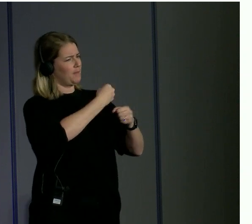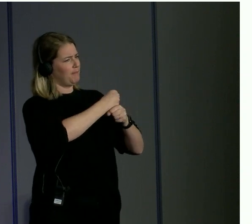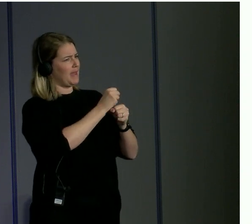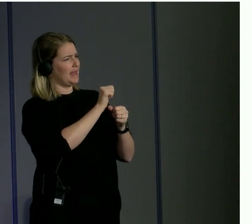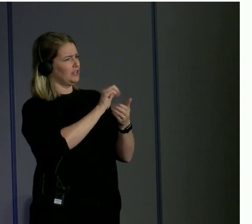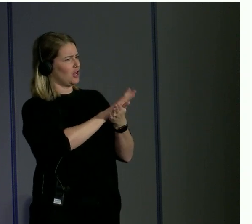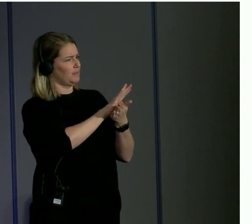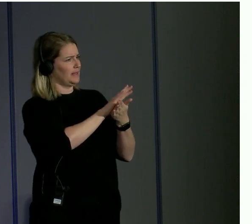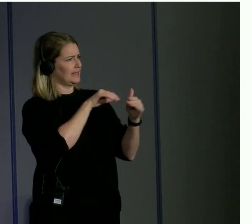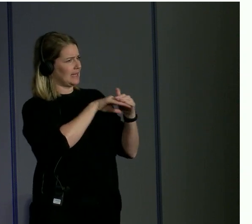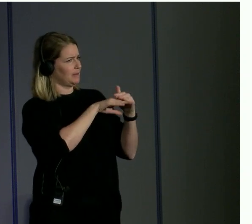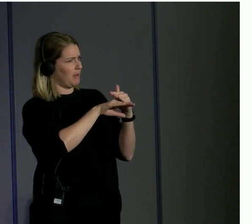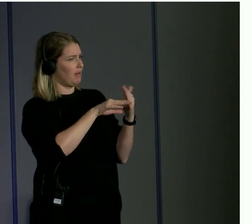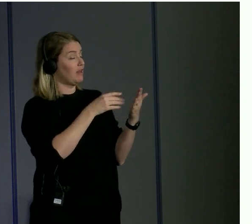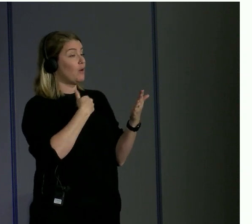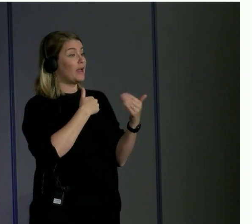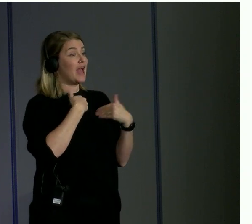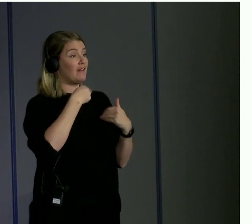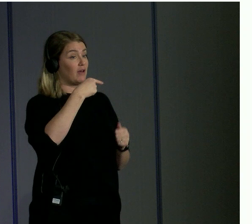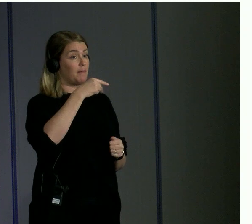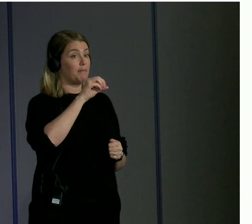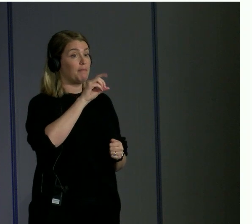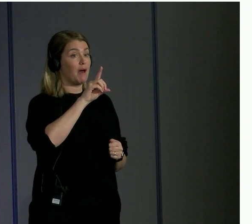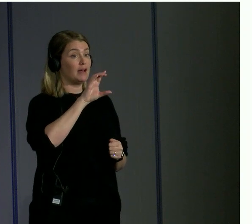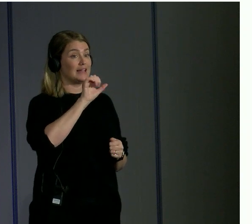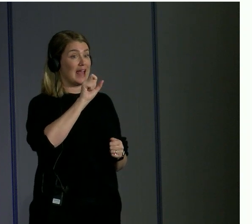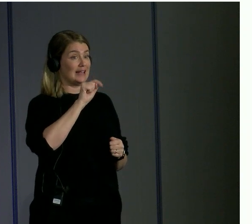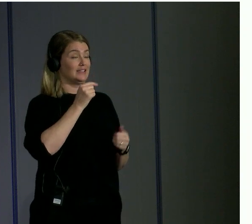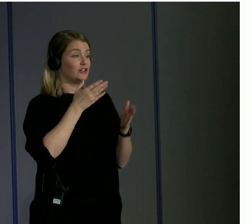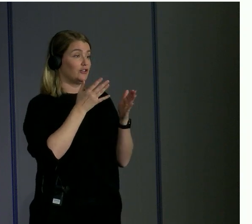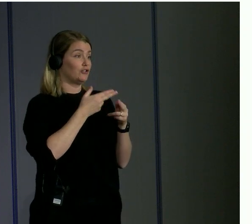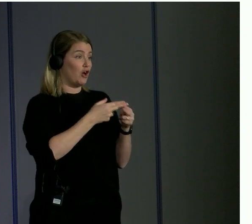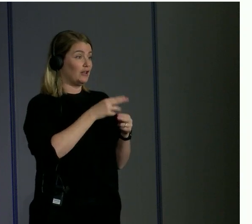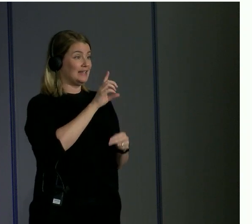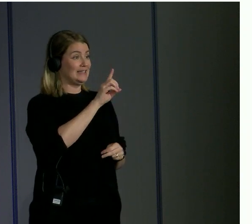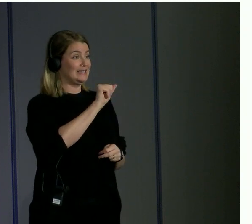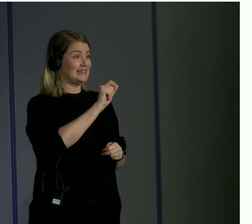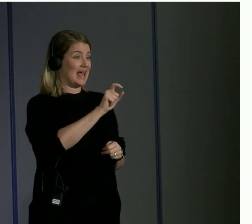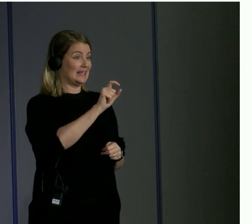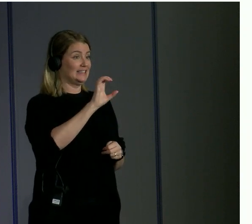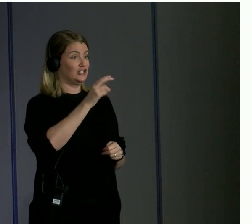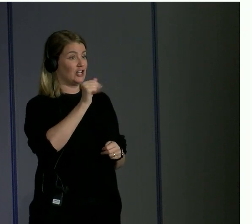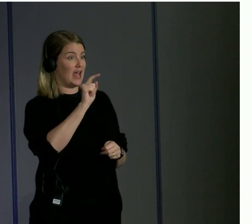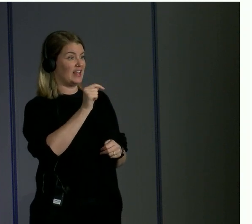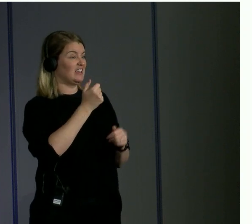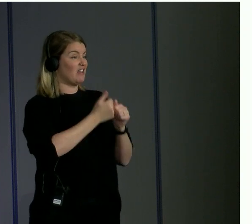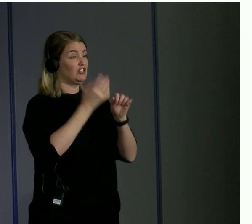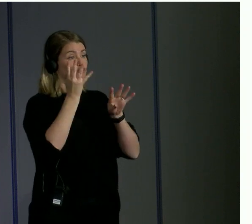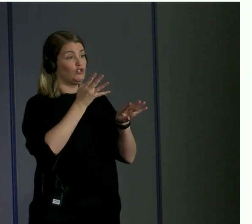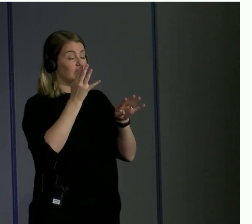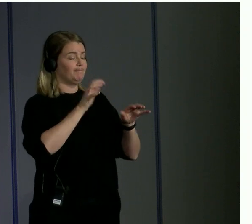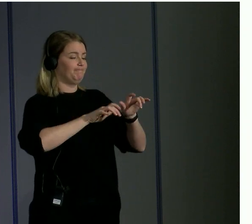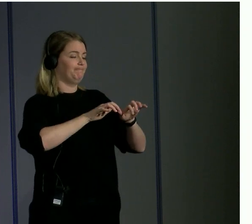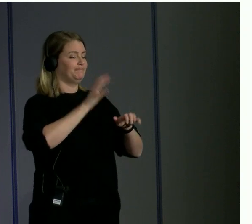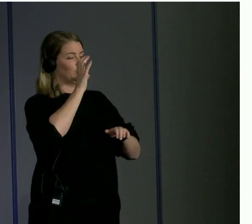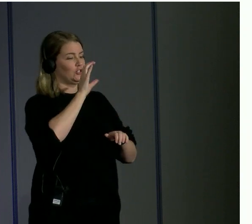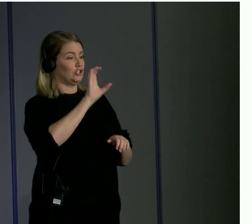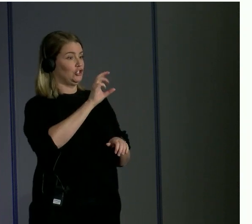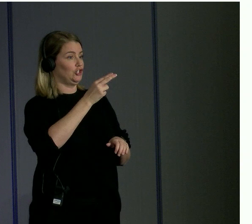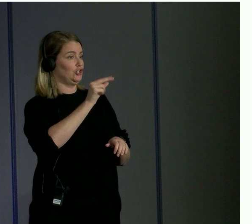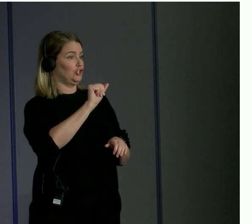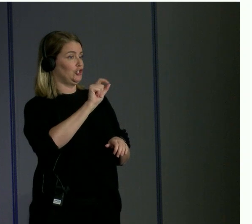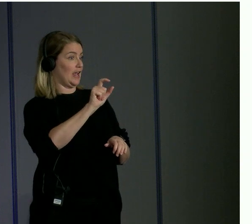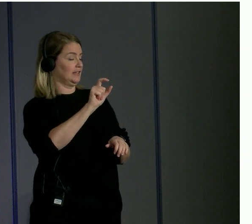We have a podcast called Chax Chat. And you search the word and you will find us. We release